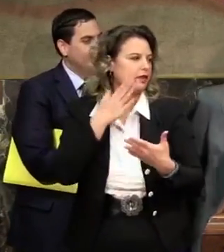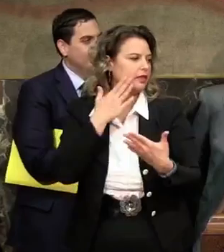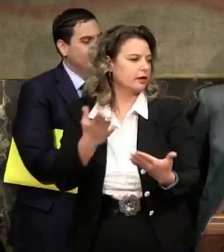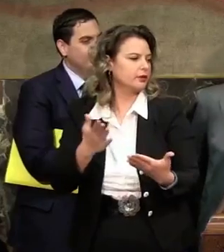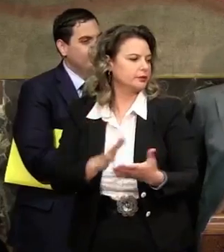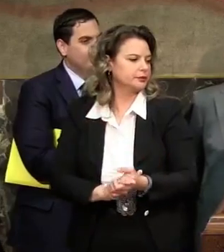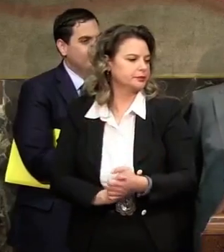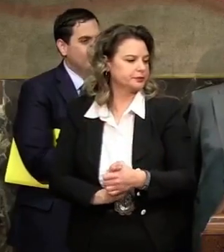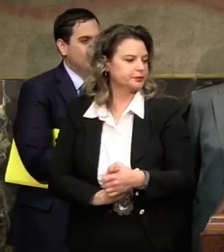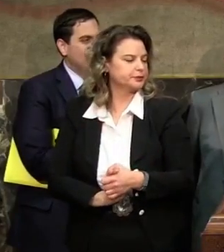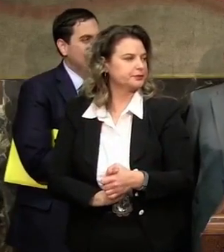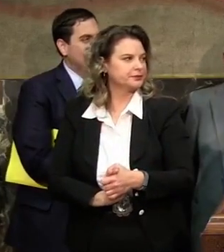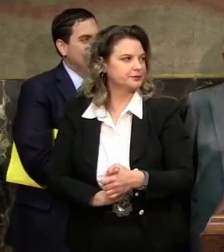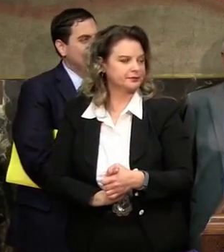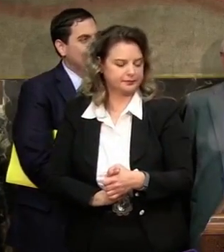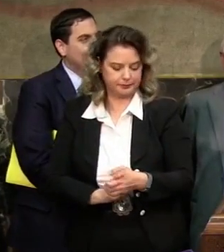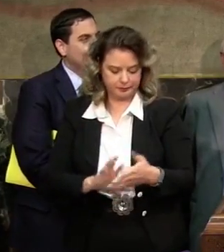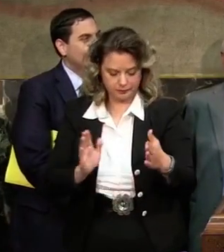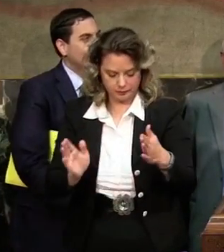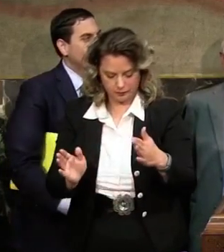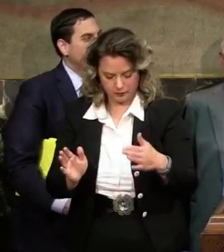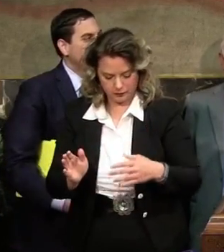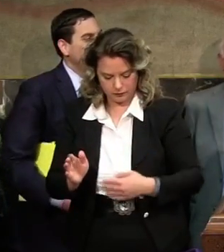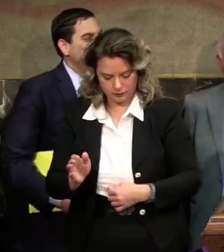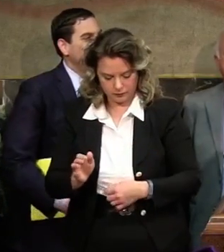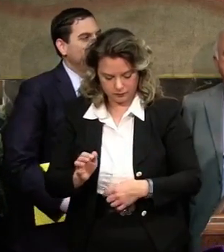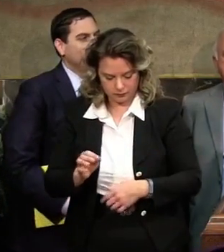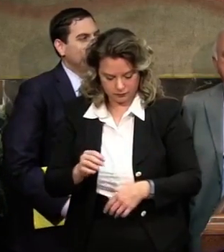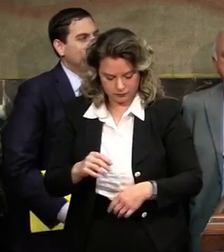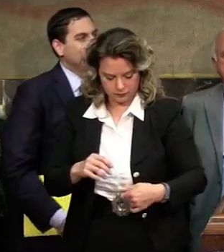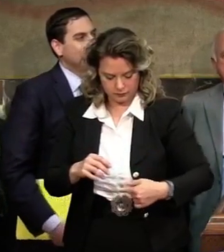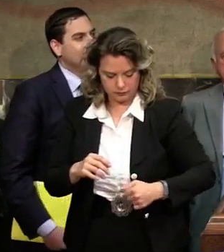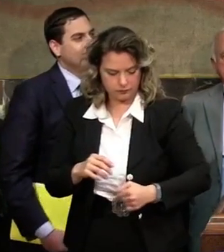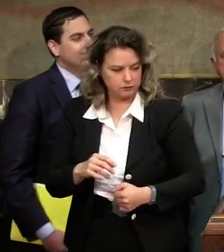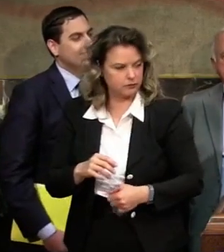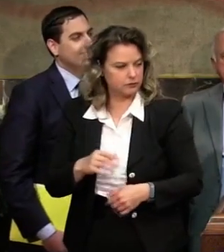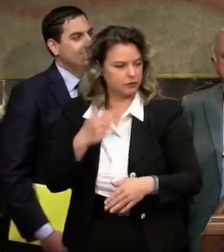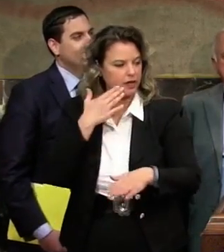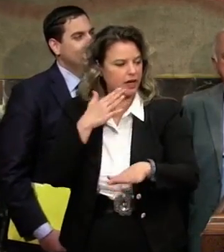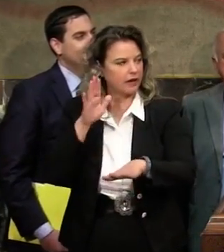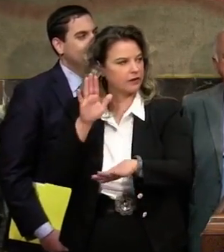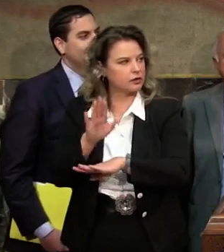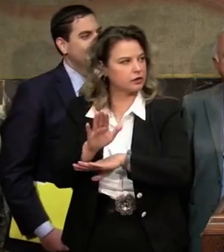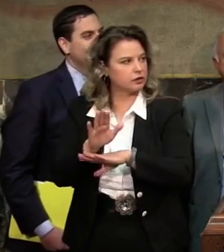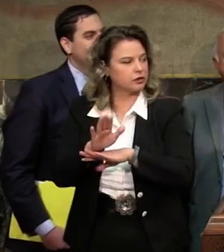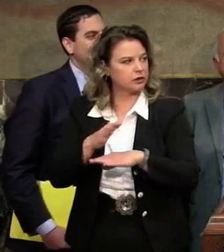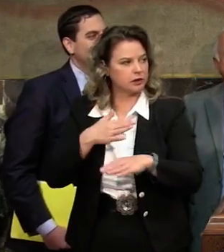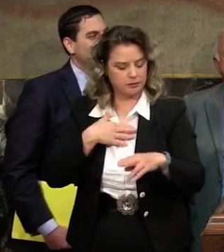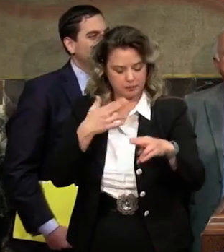good afternoon my name is Craig Weber